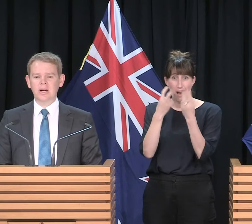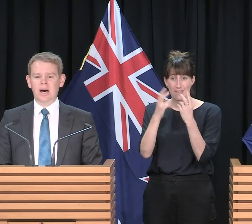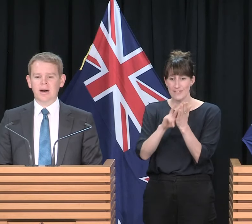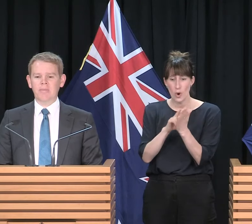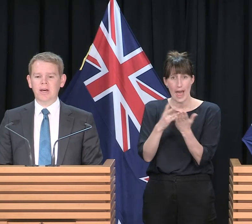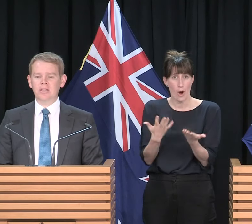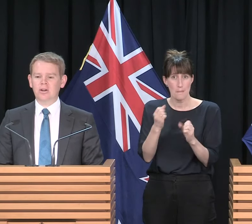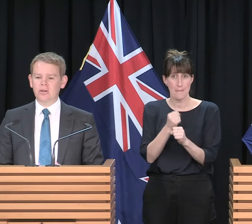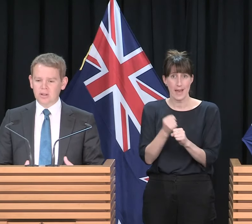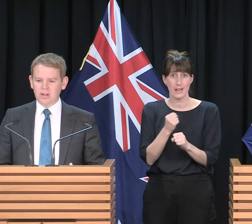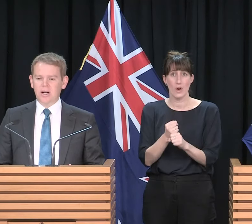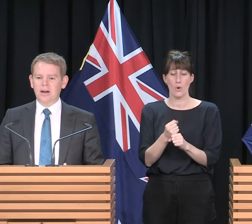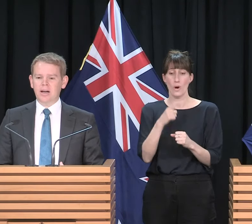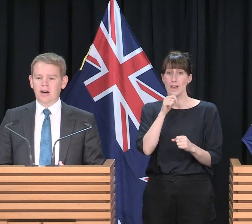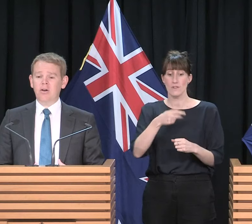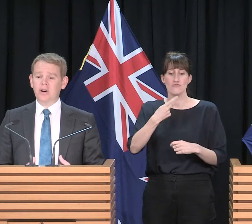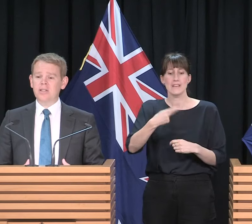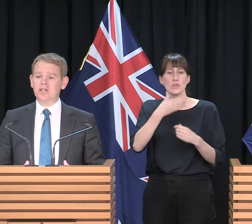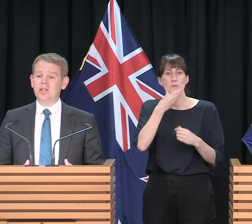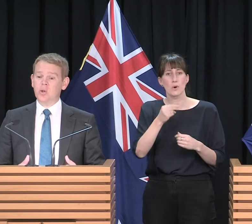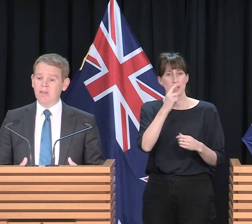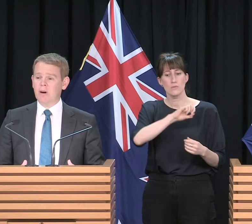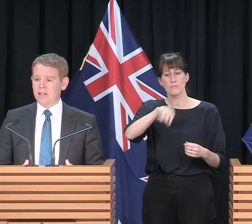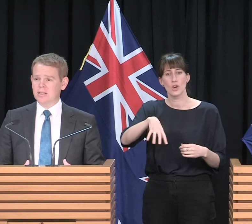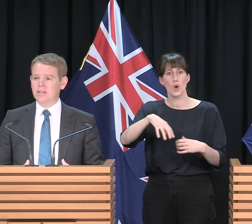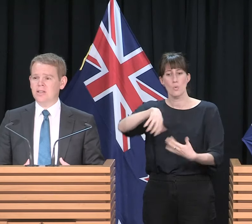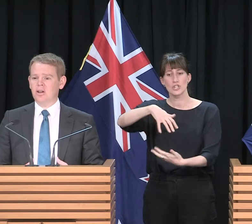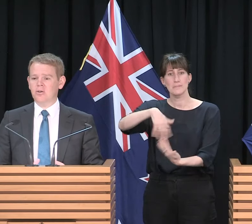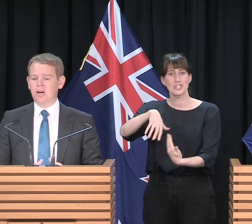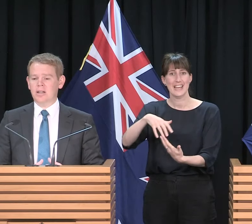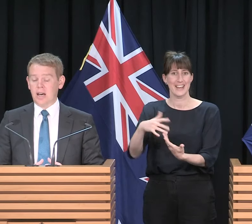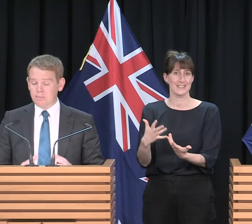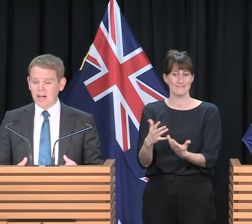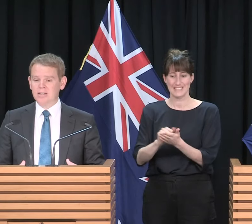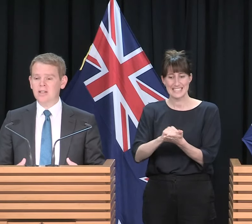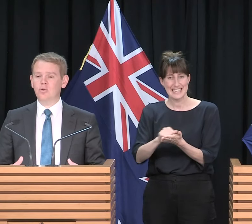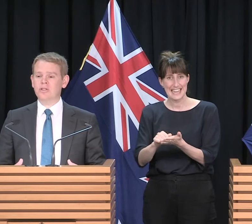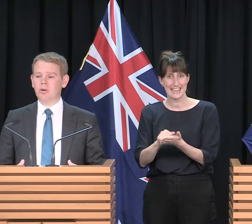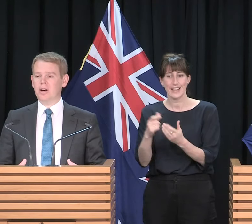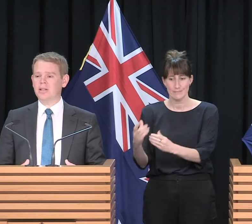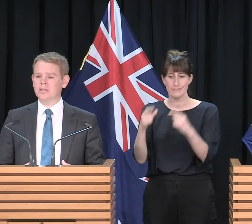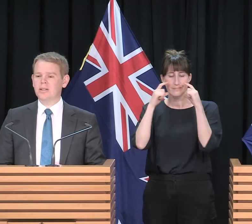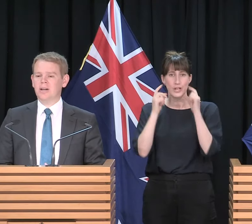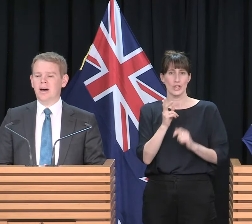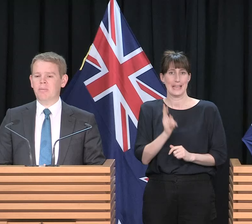is that the COVID-19 virus won't be taking six weeks off